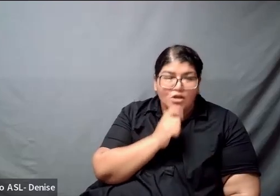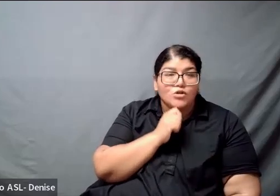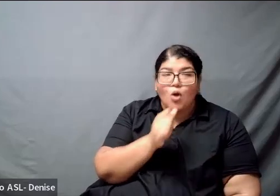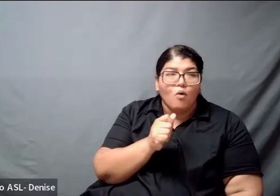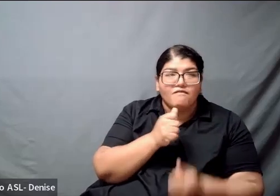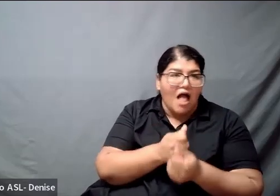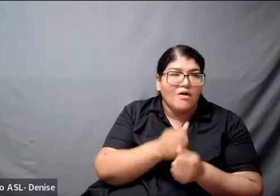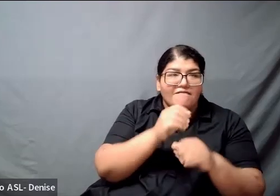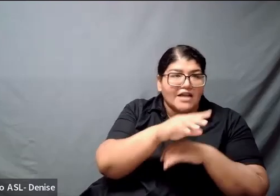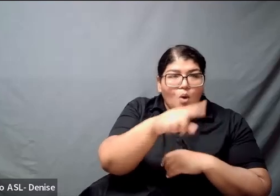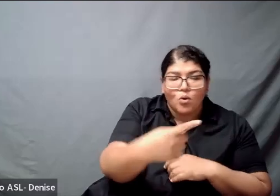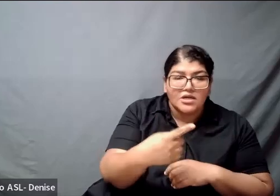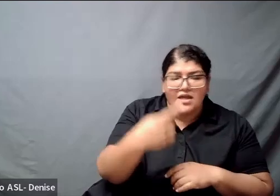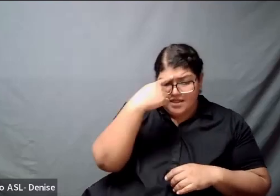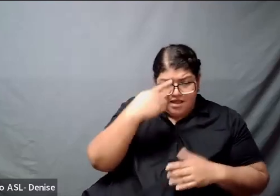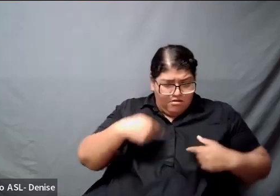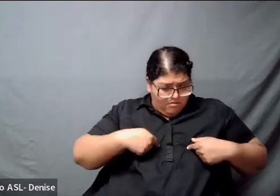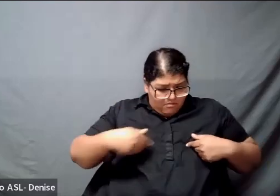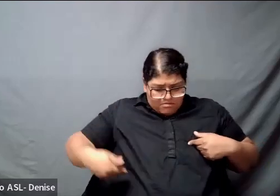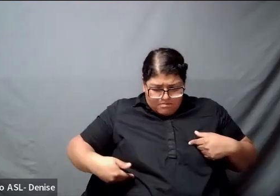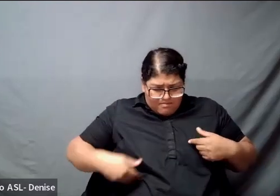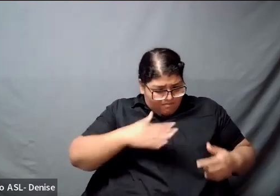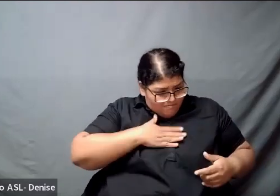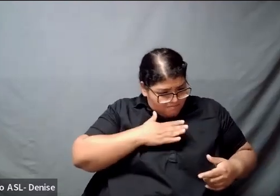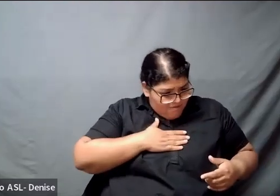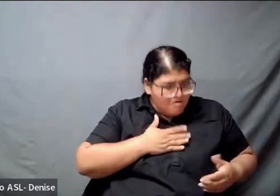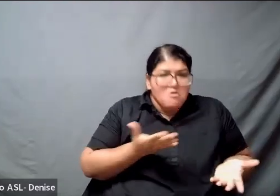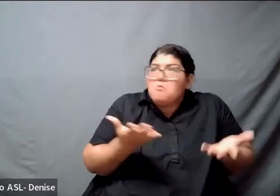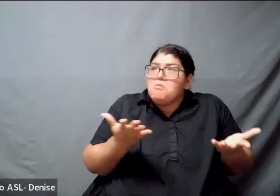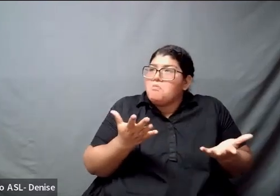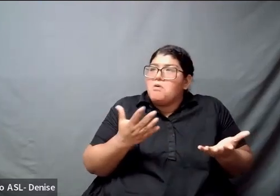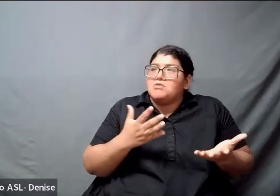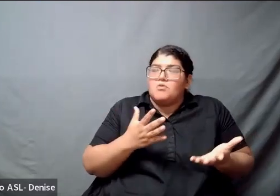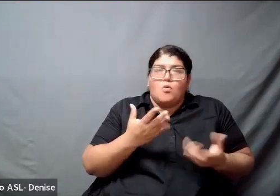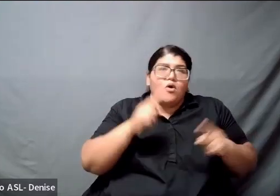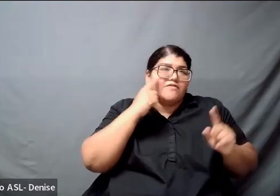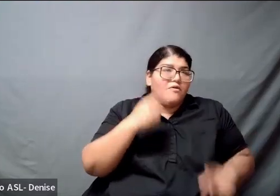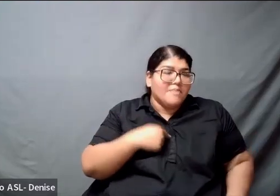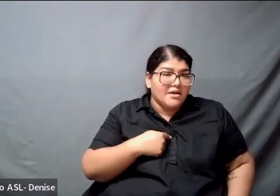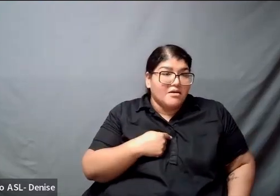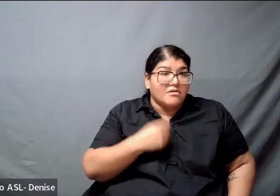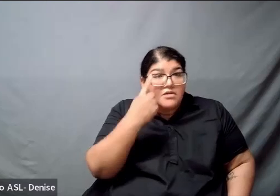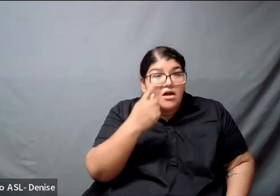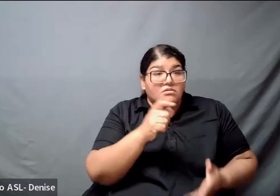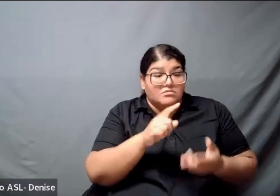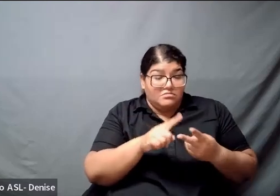Writing advice. Number two, not all writers write every day. I was told or not told.